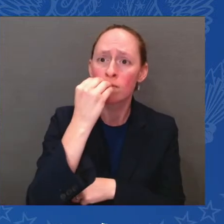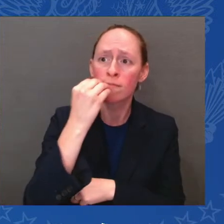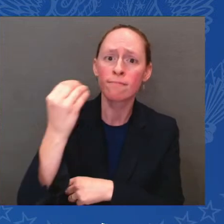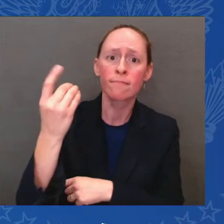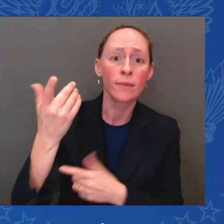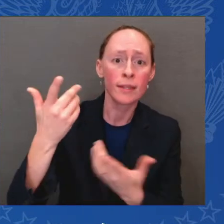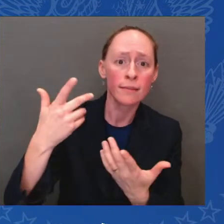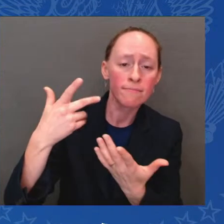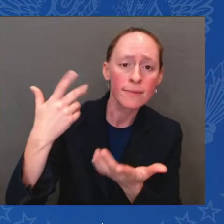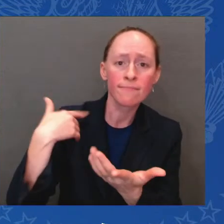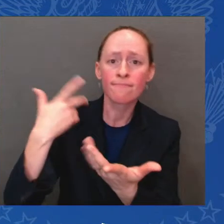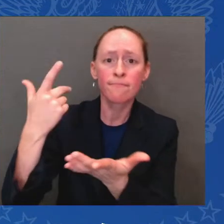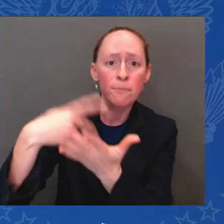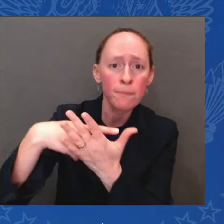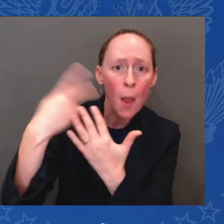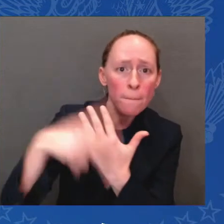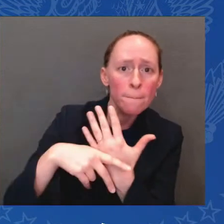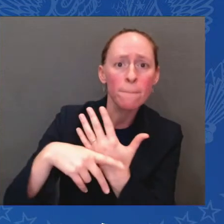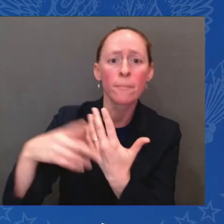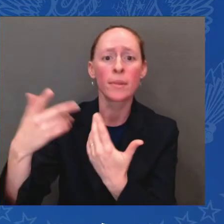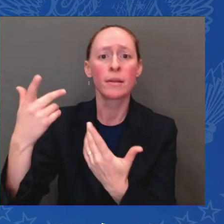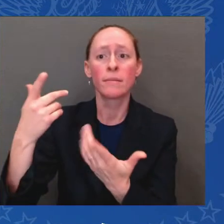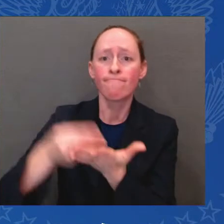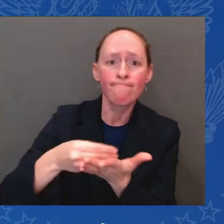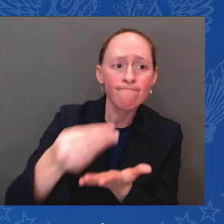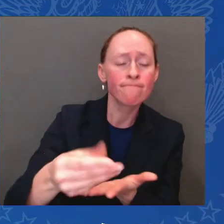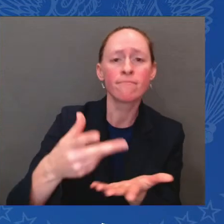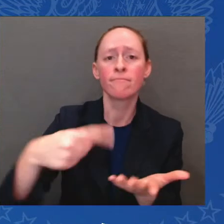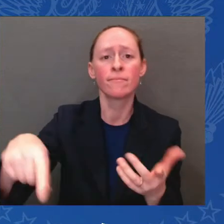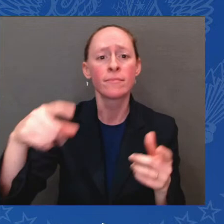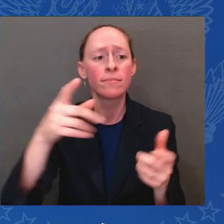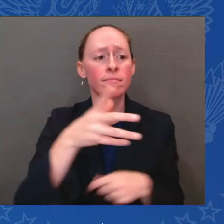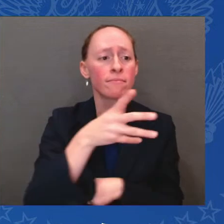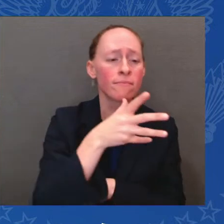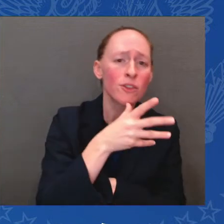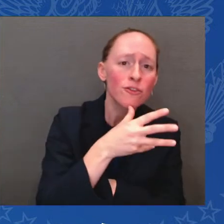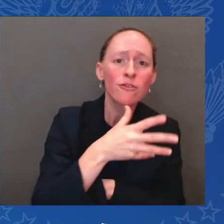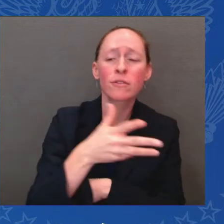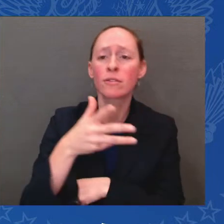And the vital work in science and health -- from cancer research to food safety -- is going to continue,